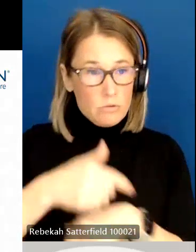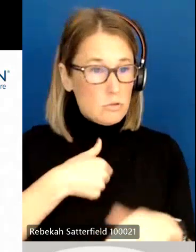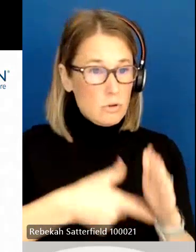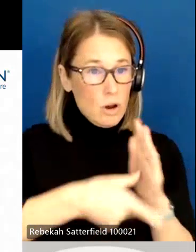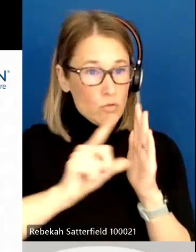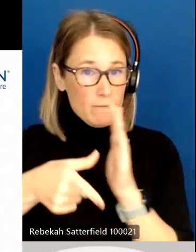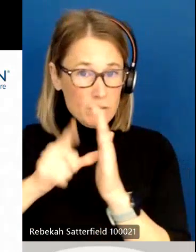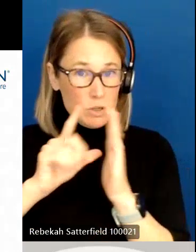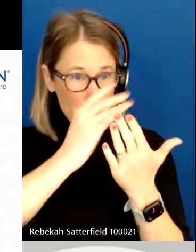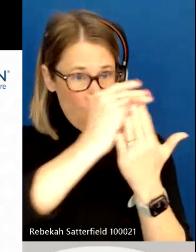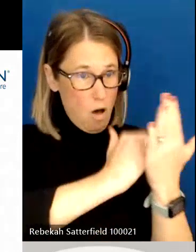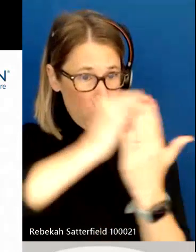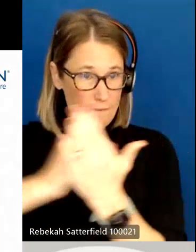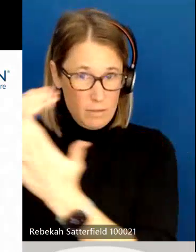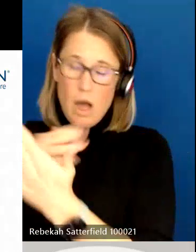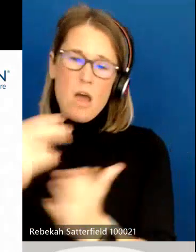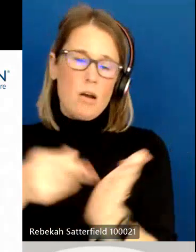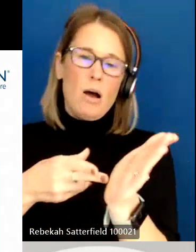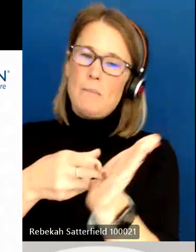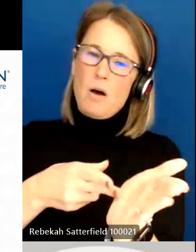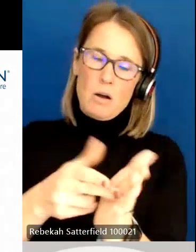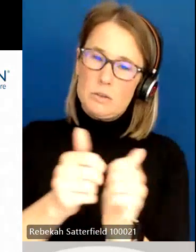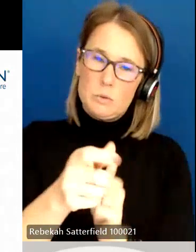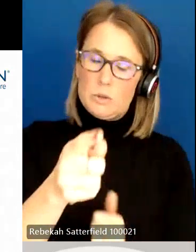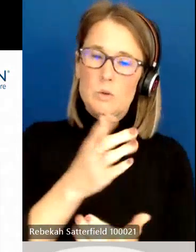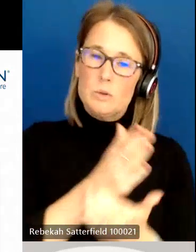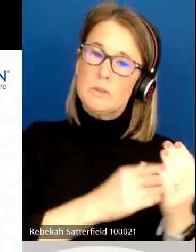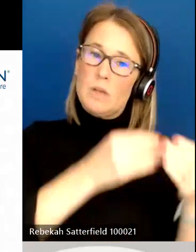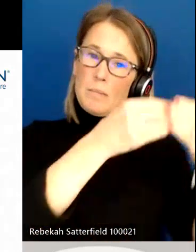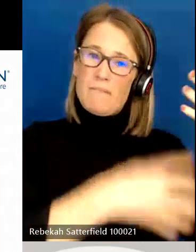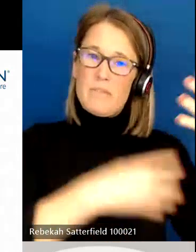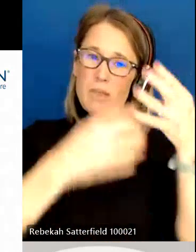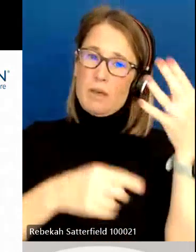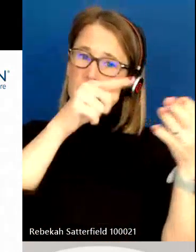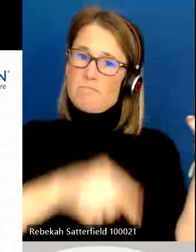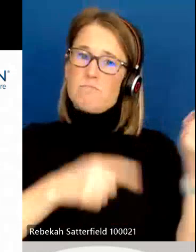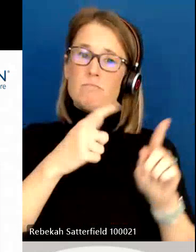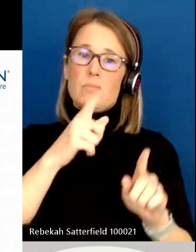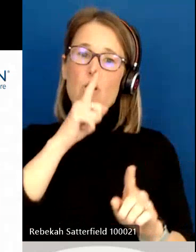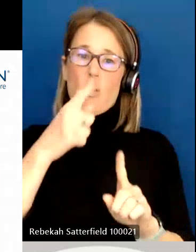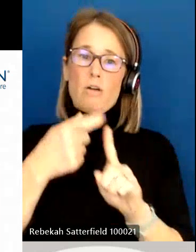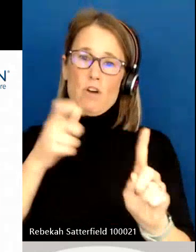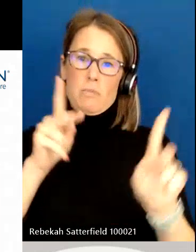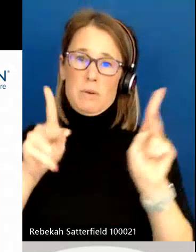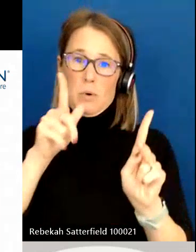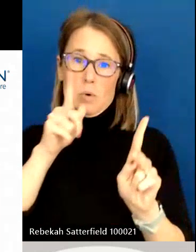and I'll be completely honest with you some of them are from people who are on this call today